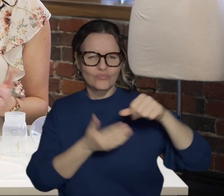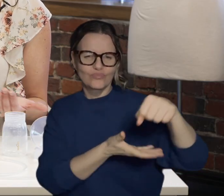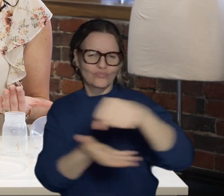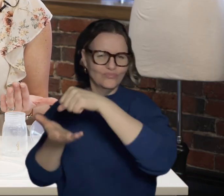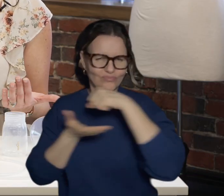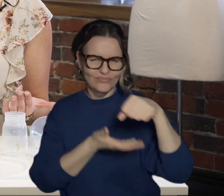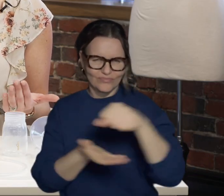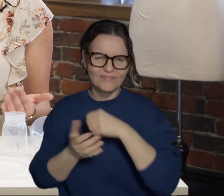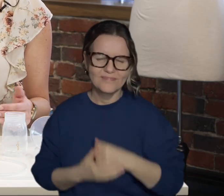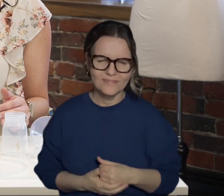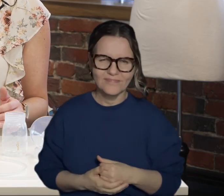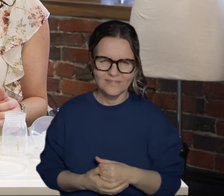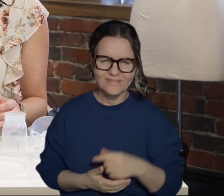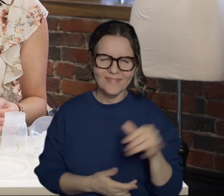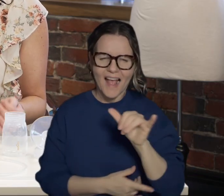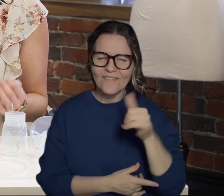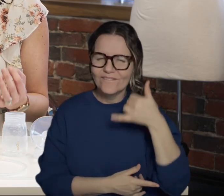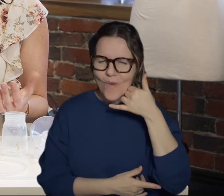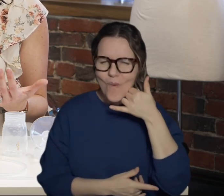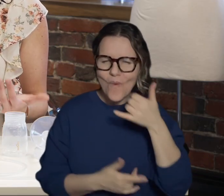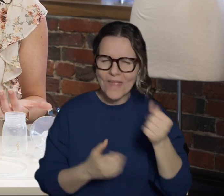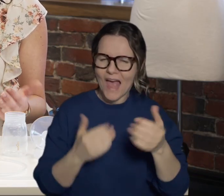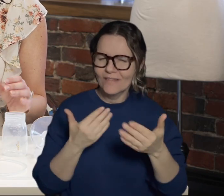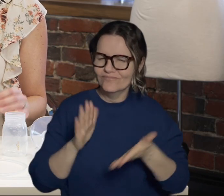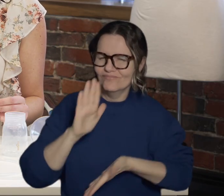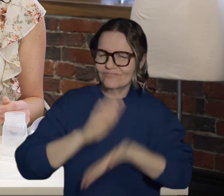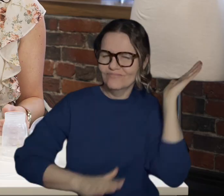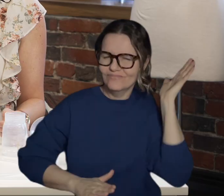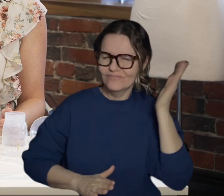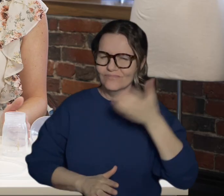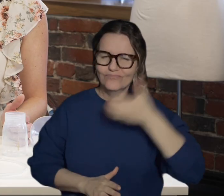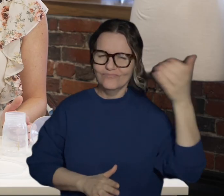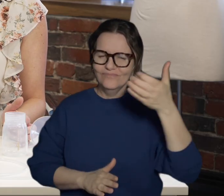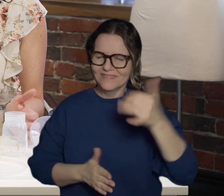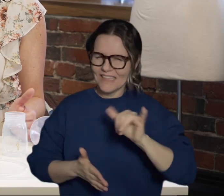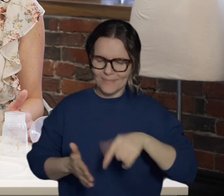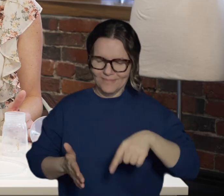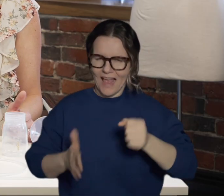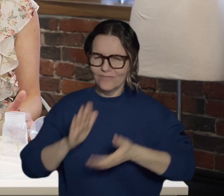change how the pump functions overall it also has a built-in rechargeable battery so it charges just